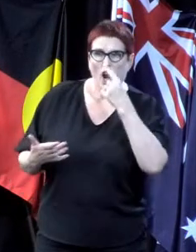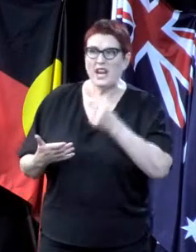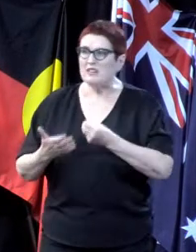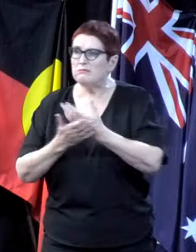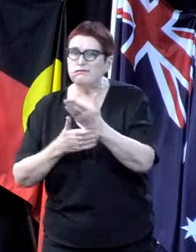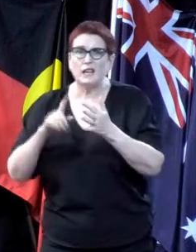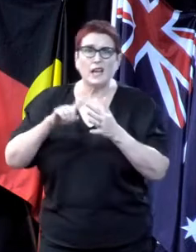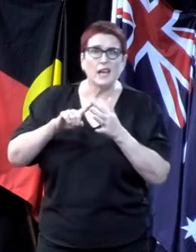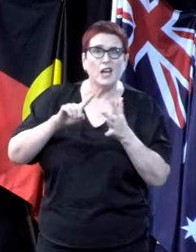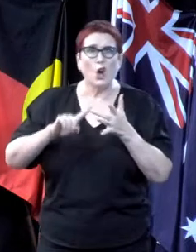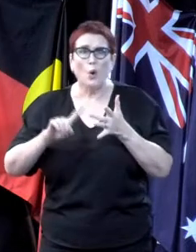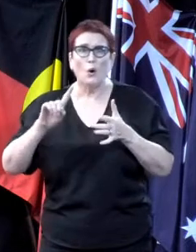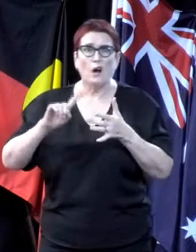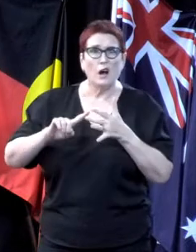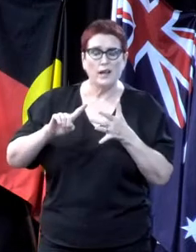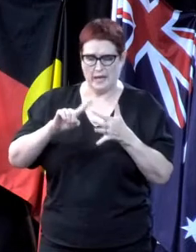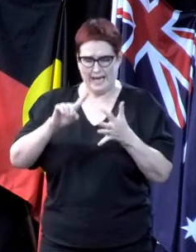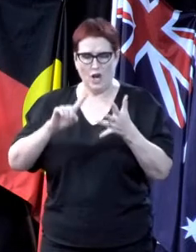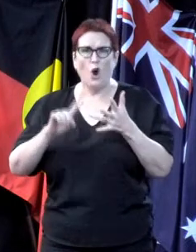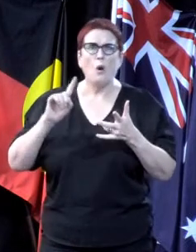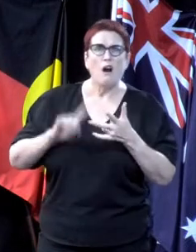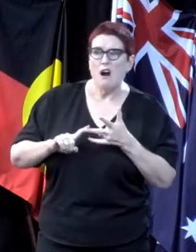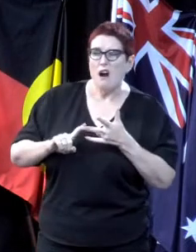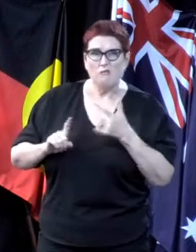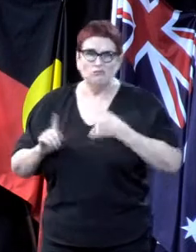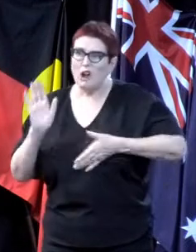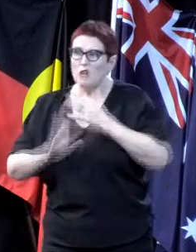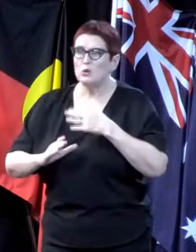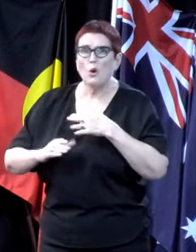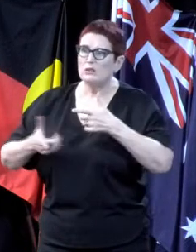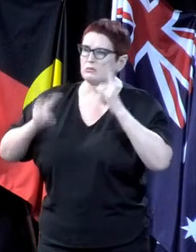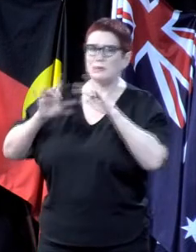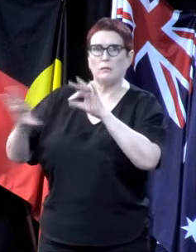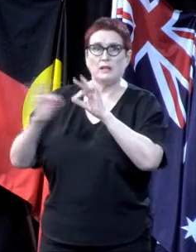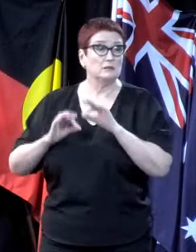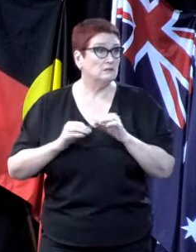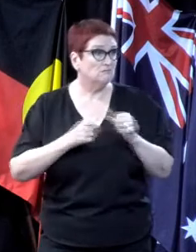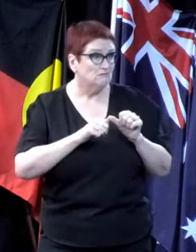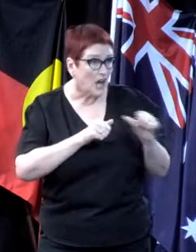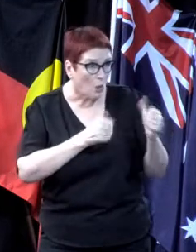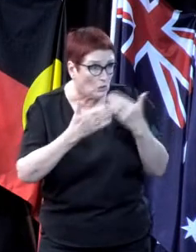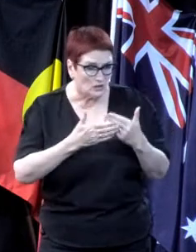to send any number of staff that they would like to attend. OK, and how long does it go for? A day. OK.